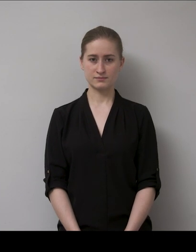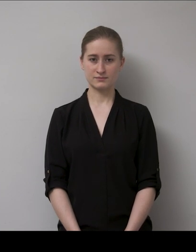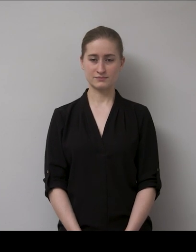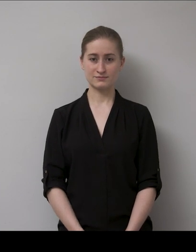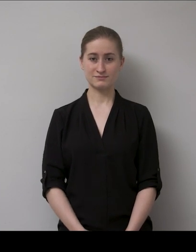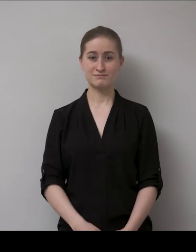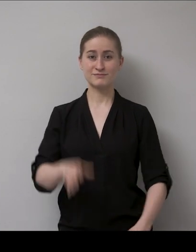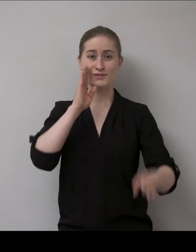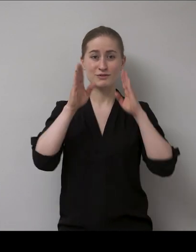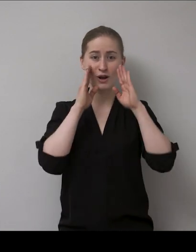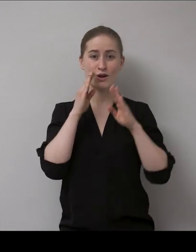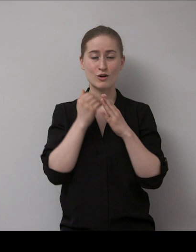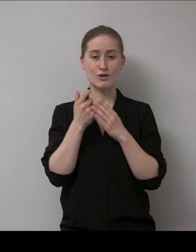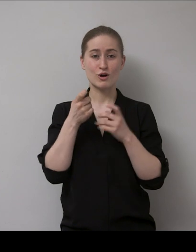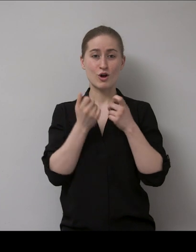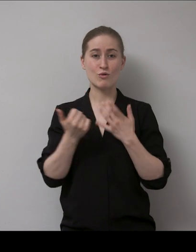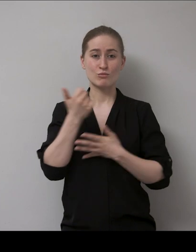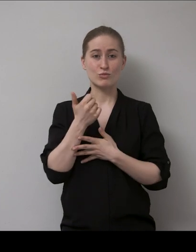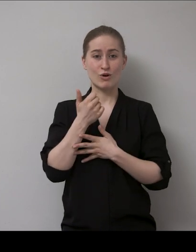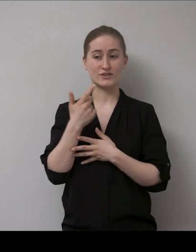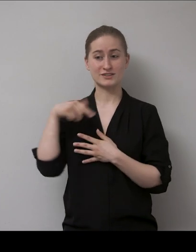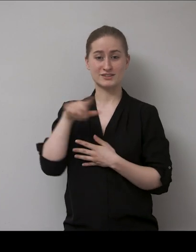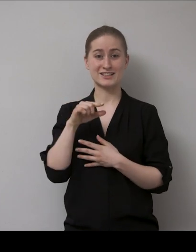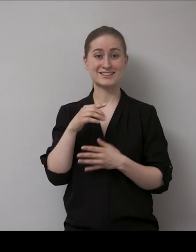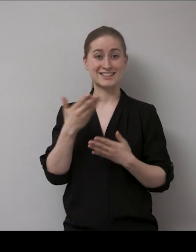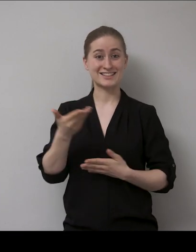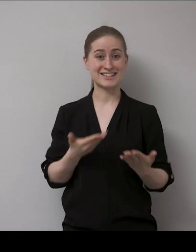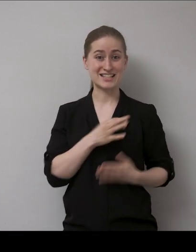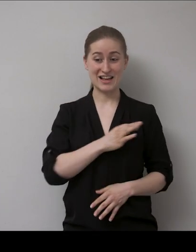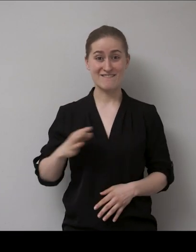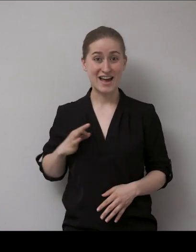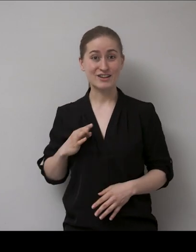Greetings, Provost Kumar, Dean Celenza, distinguished guests, faculty, students, families,